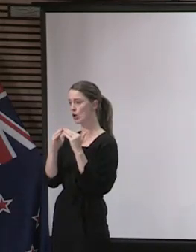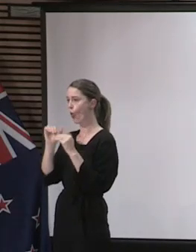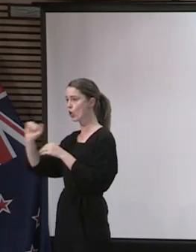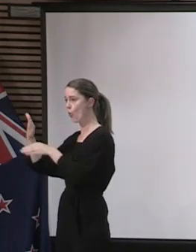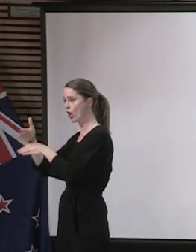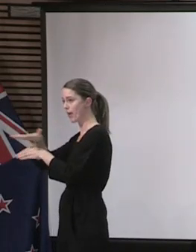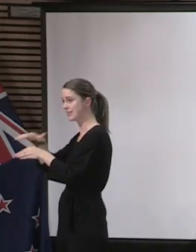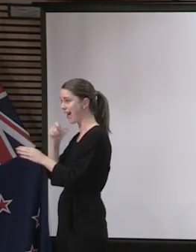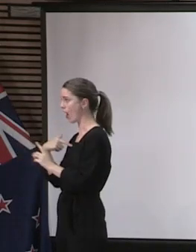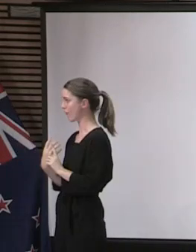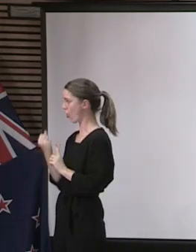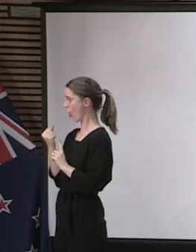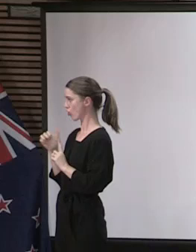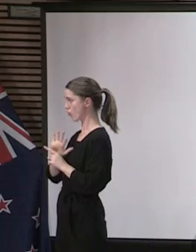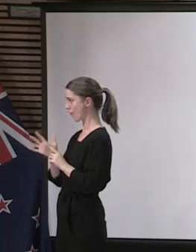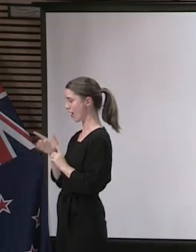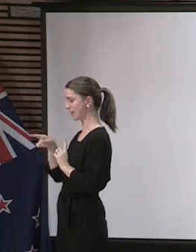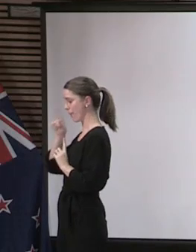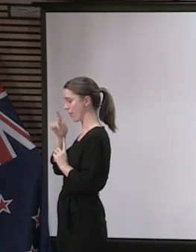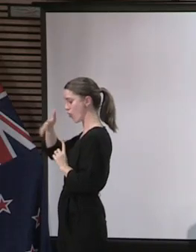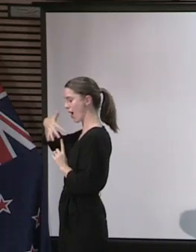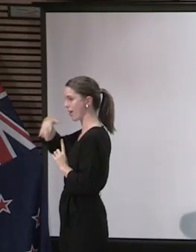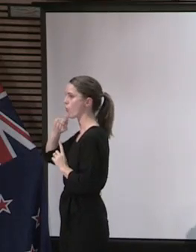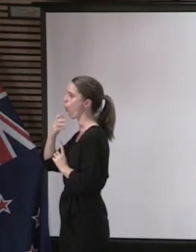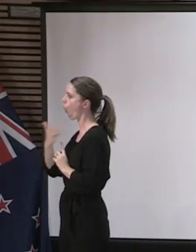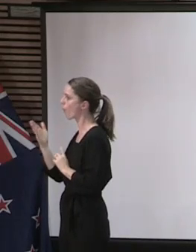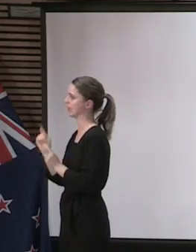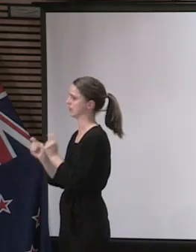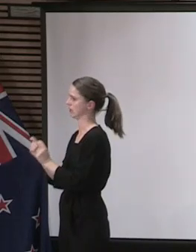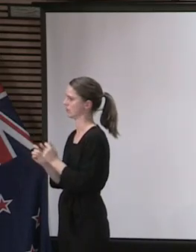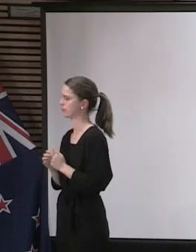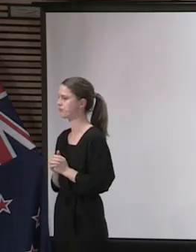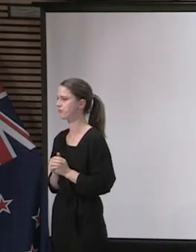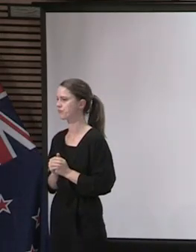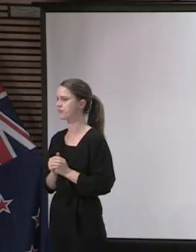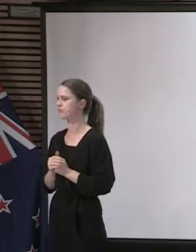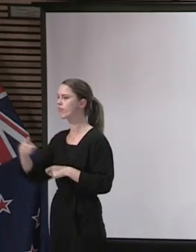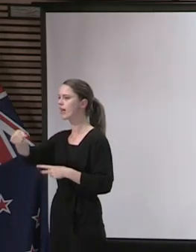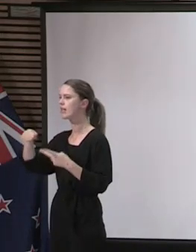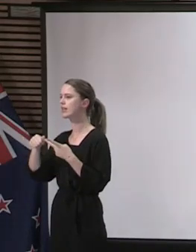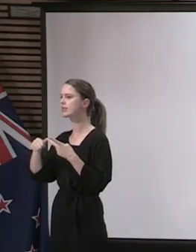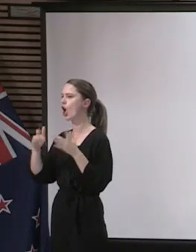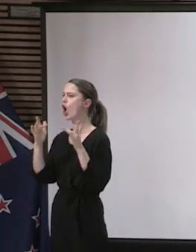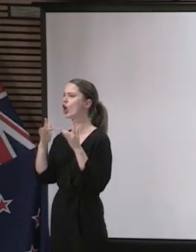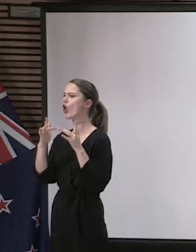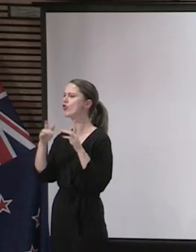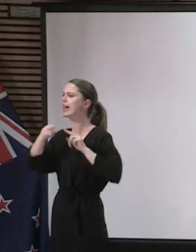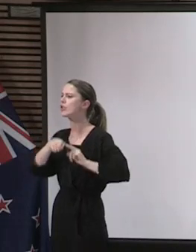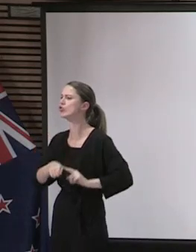regardless of symptoms. This will include household, workplace and social contacts.